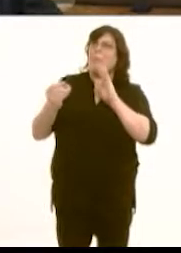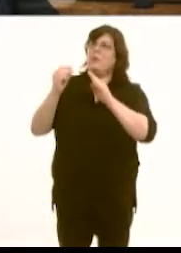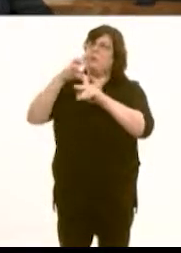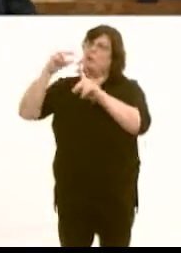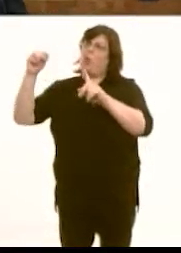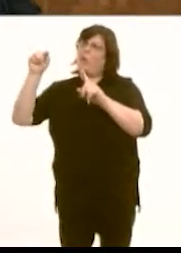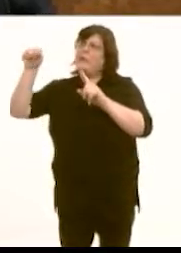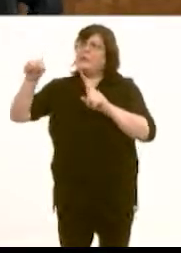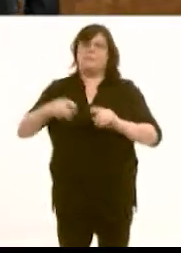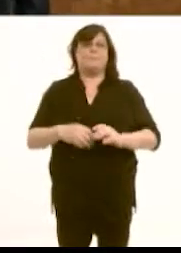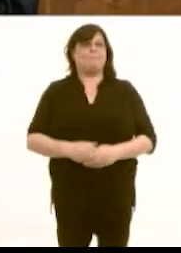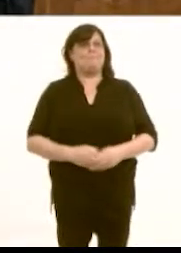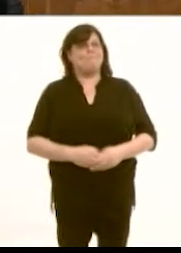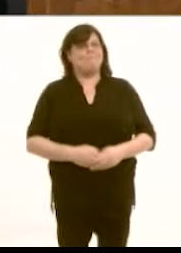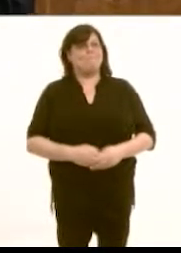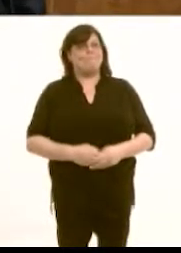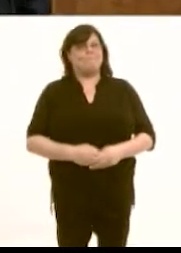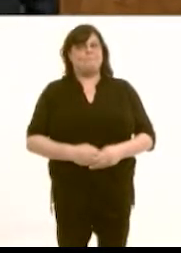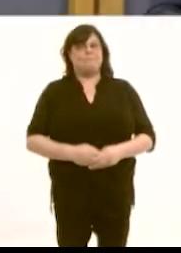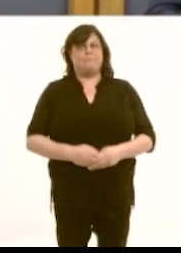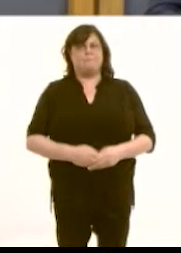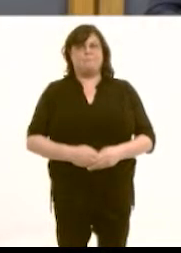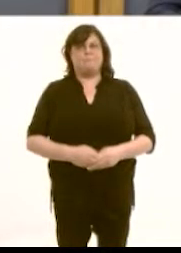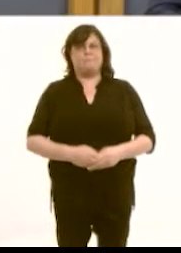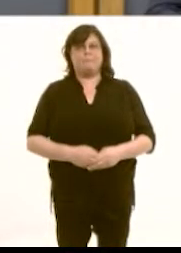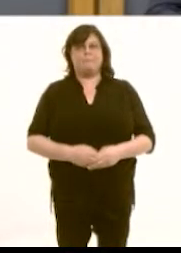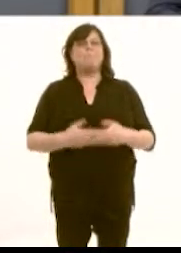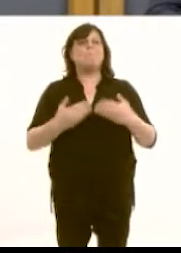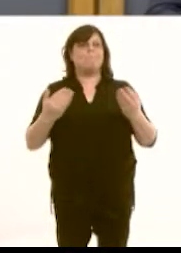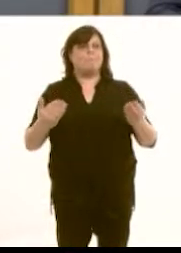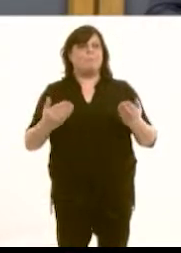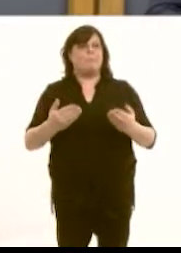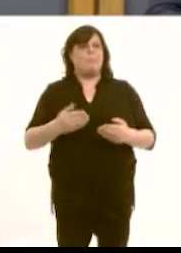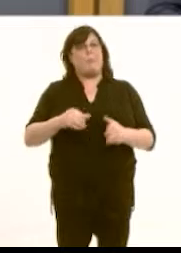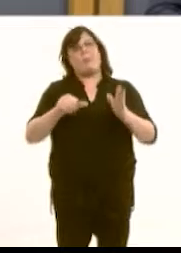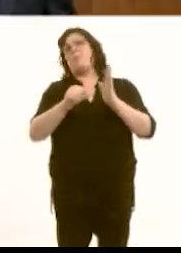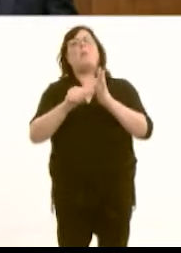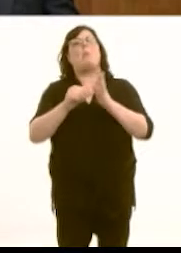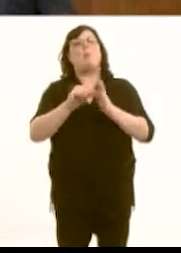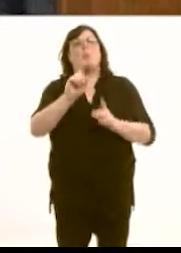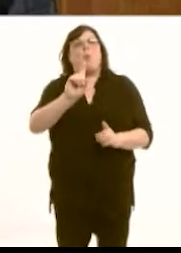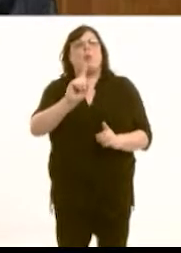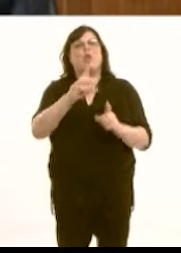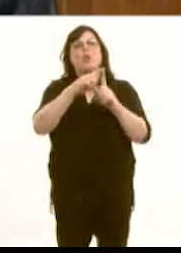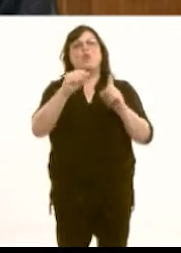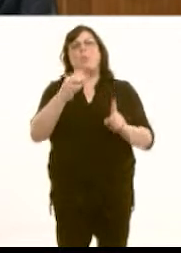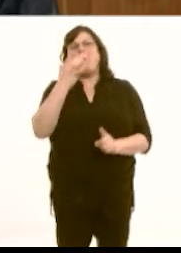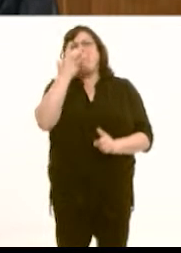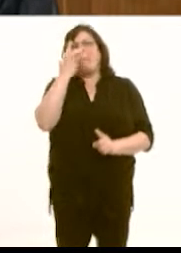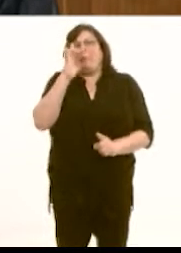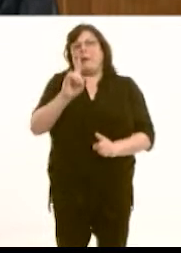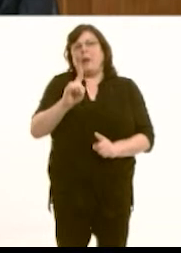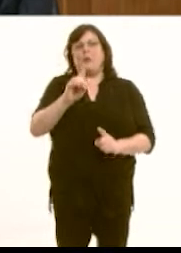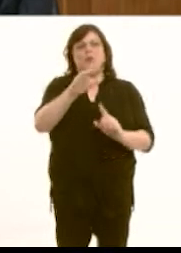The problem is that the Tories like to pretend that social care and health are two areas